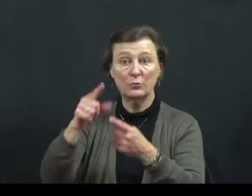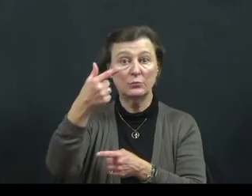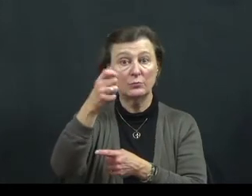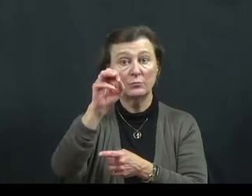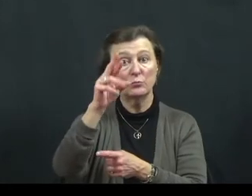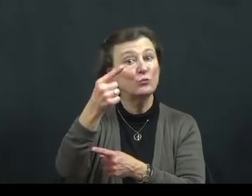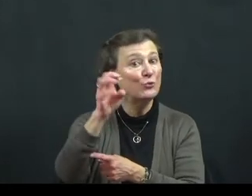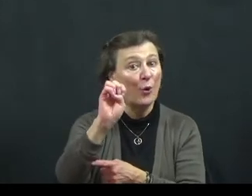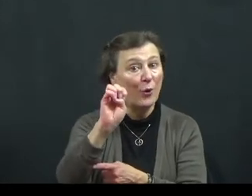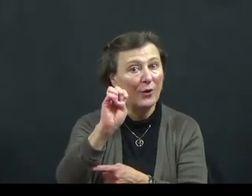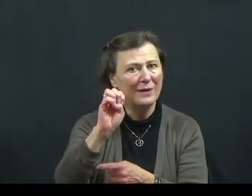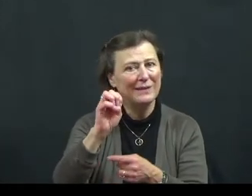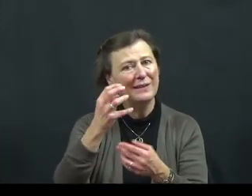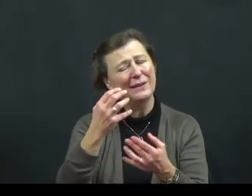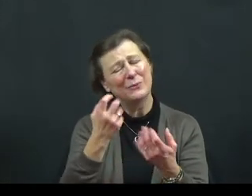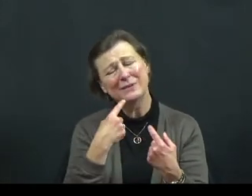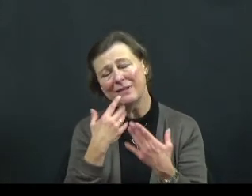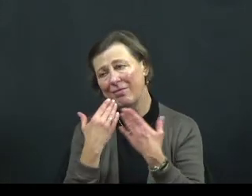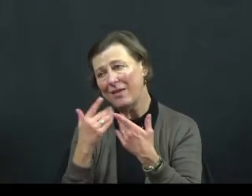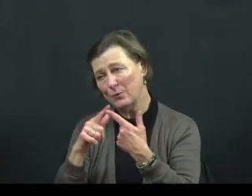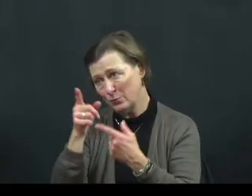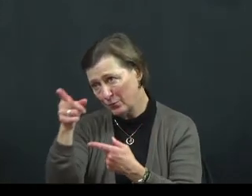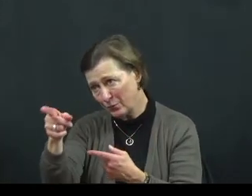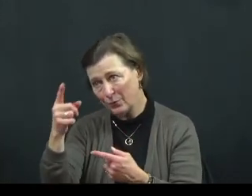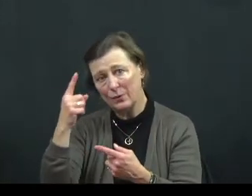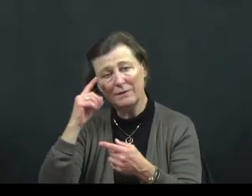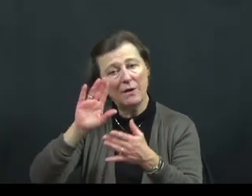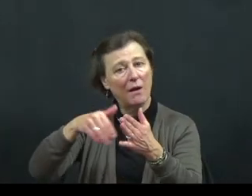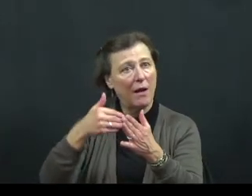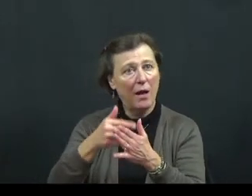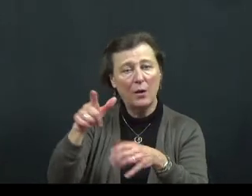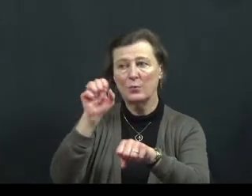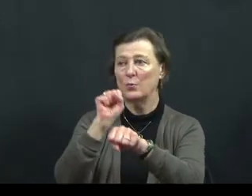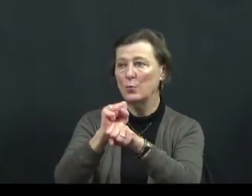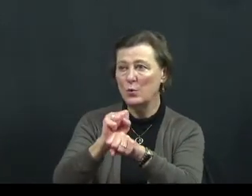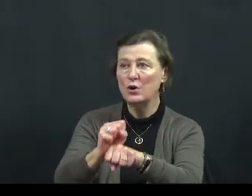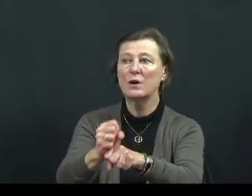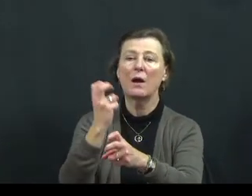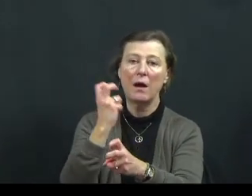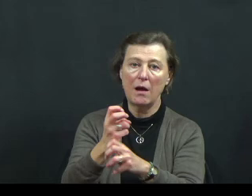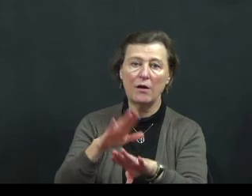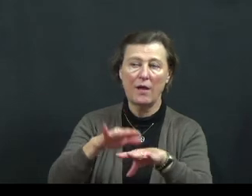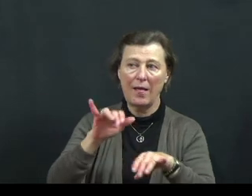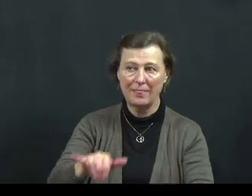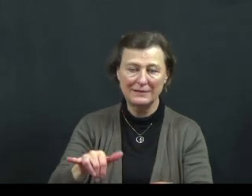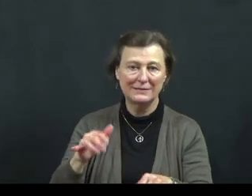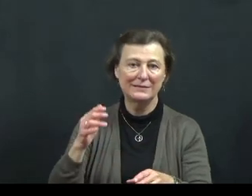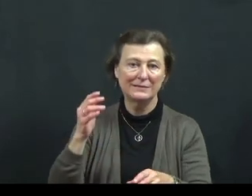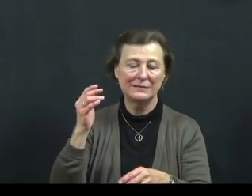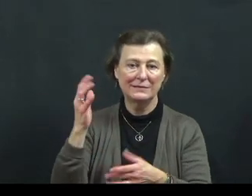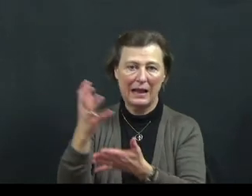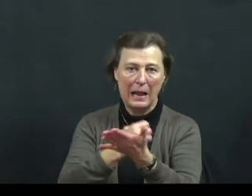George, just a note of thanks to you, for all, you've been working so hard on this legacy campaign. I’m so grateful to you. We're all grateful to you.